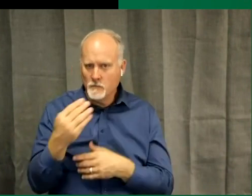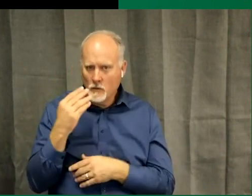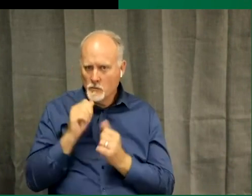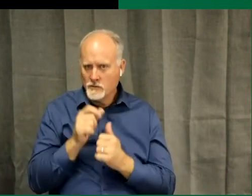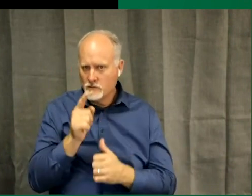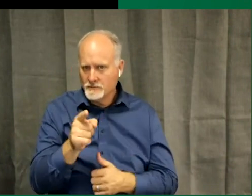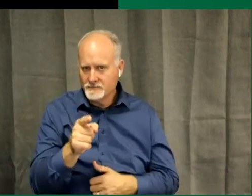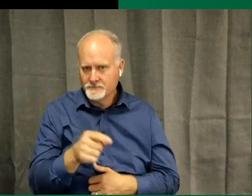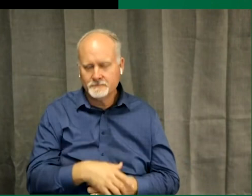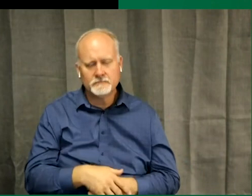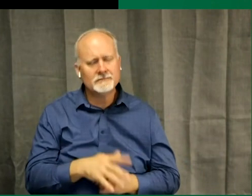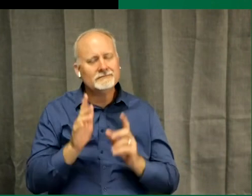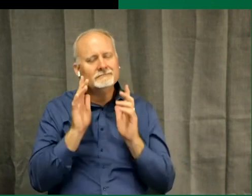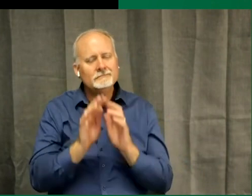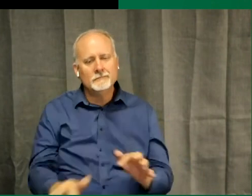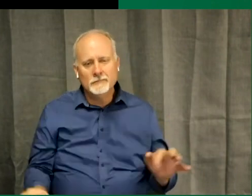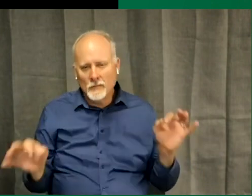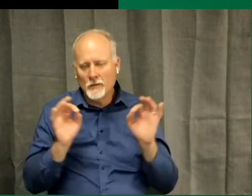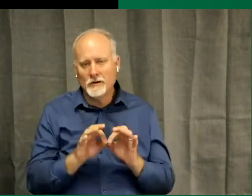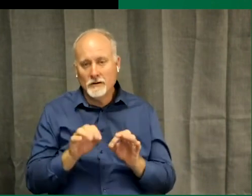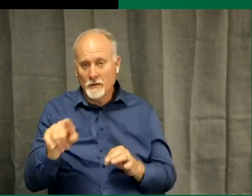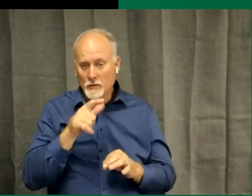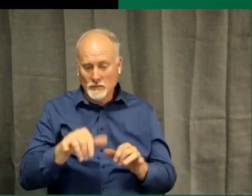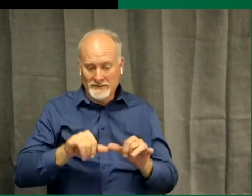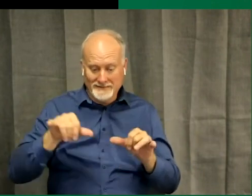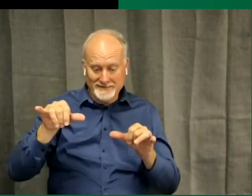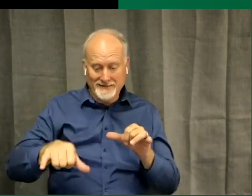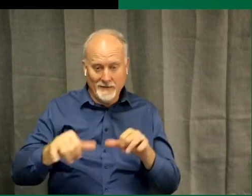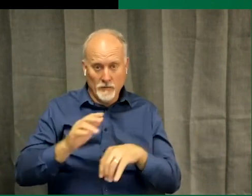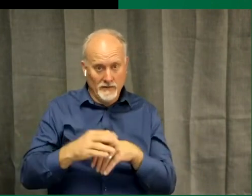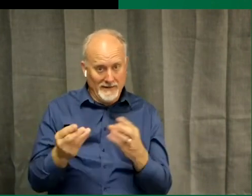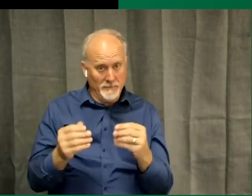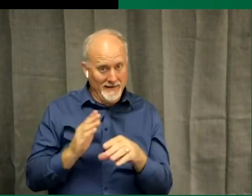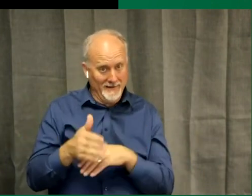important for students that do wish to remain on campus after the 20th that they sign up for